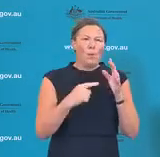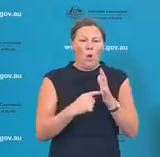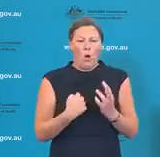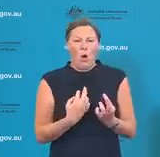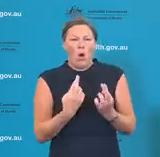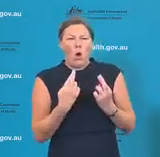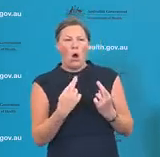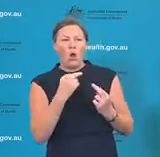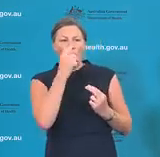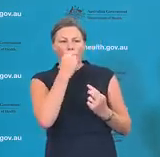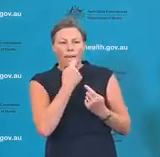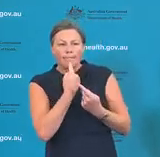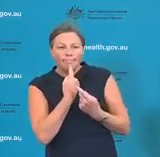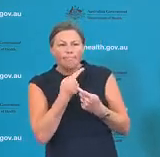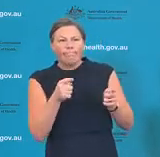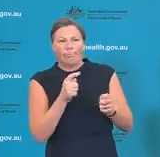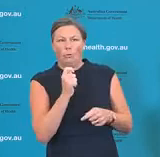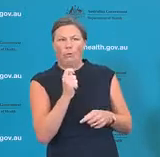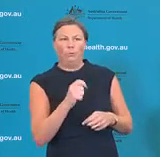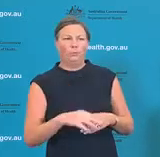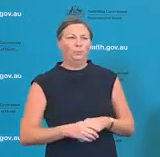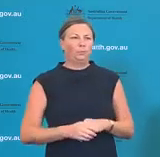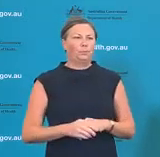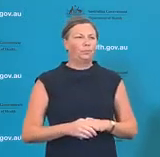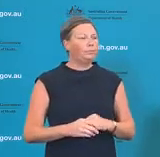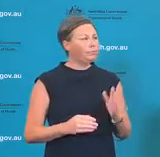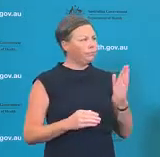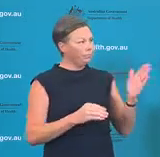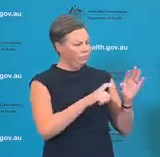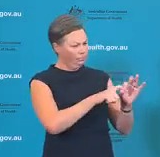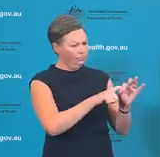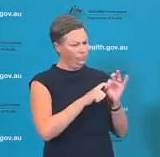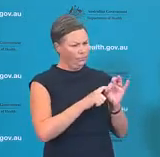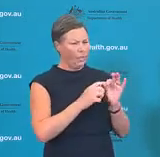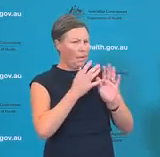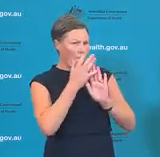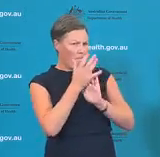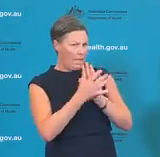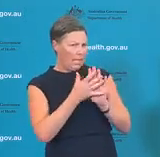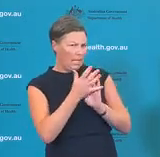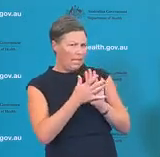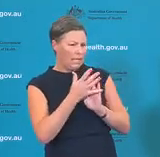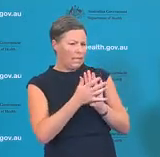advice on that in the near future. JOURNALIST: Can I just clarify that in terms of the priority list and